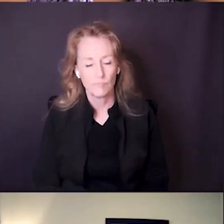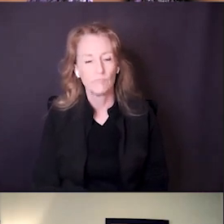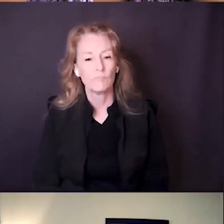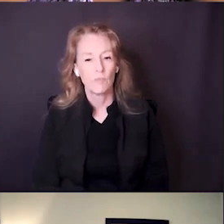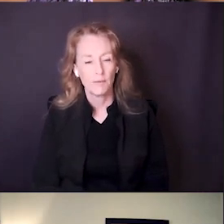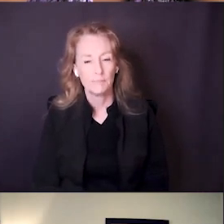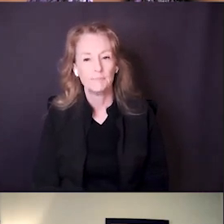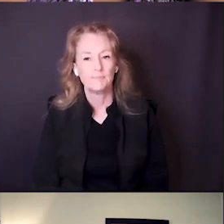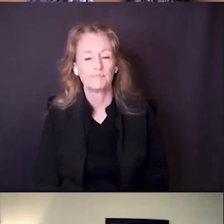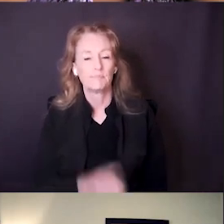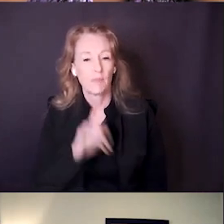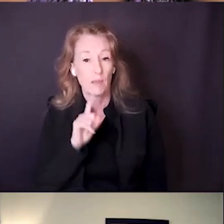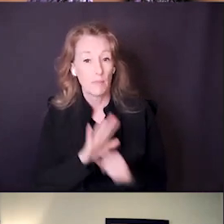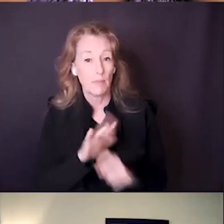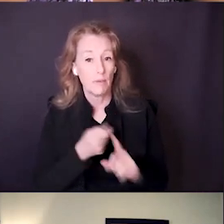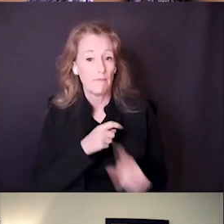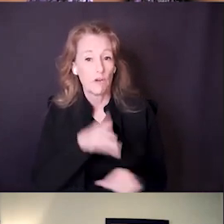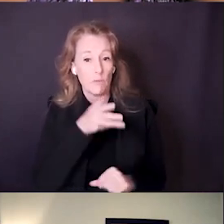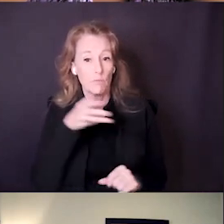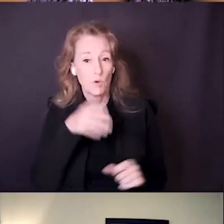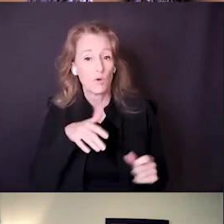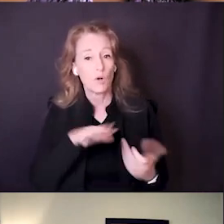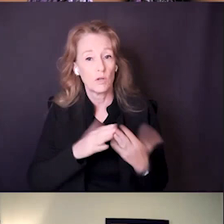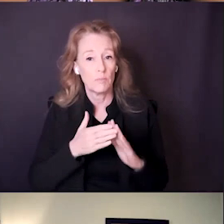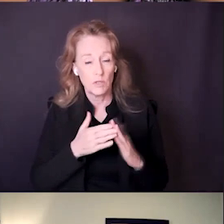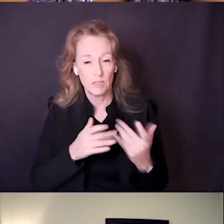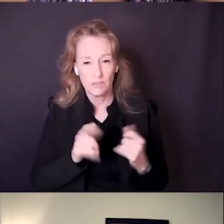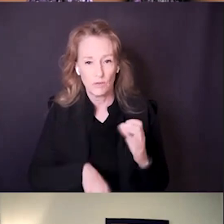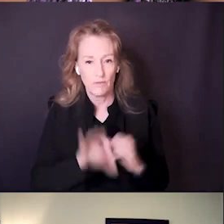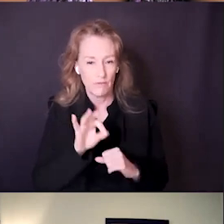COMMUNITIES TO FIND CREATIVE WAYS TO MEET THE STANDARDS AND BUILD